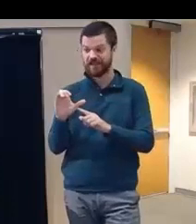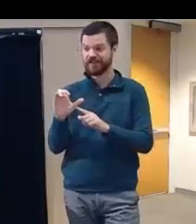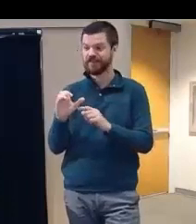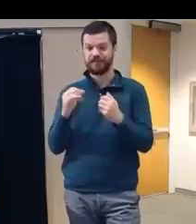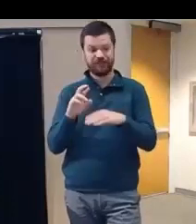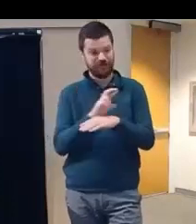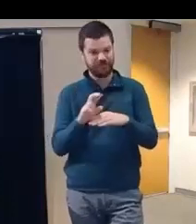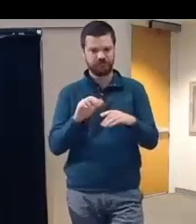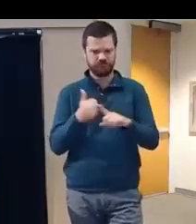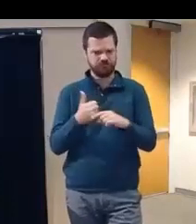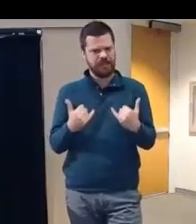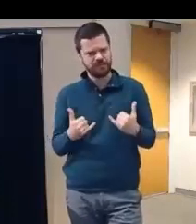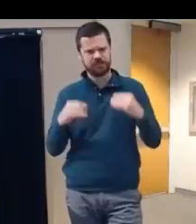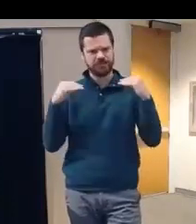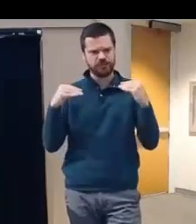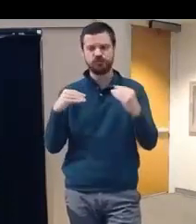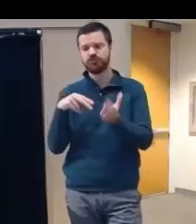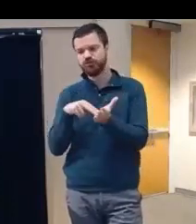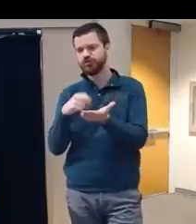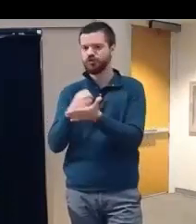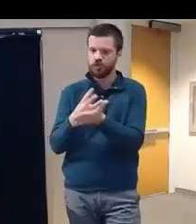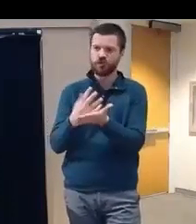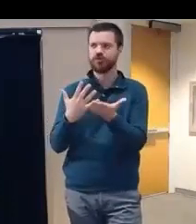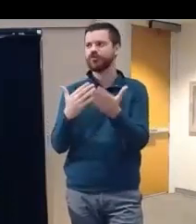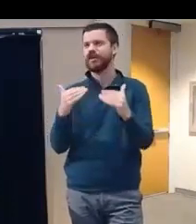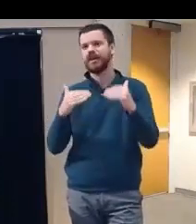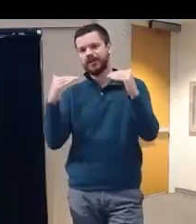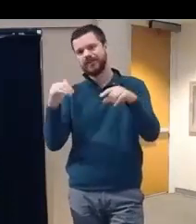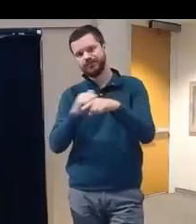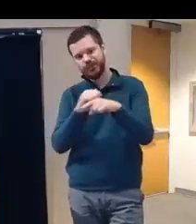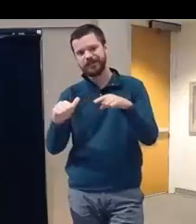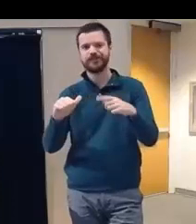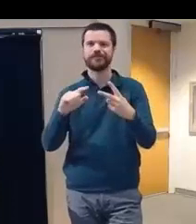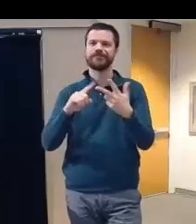we've got nurses and social workers and advanced practice practitioners and psychologists and